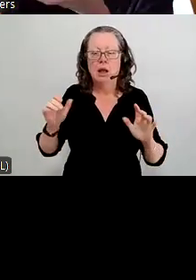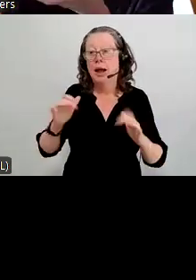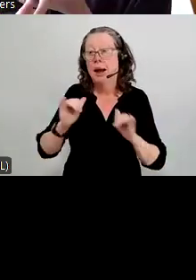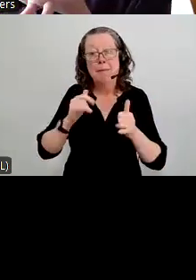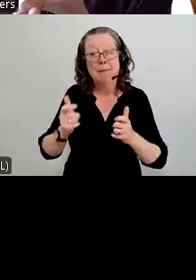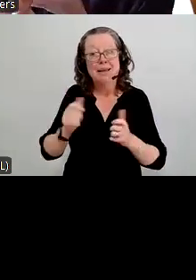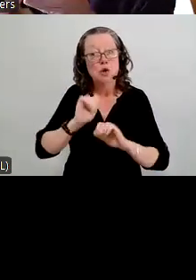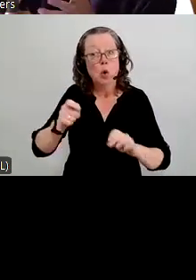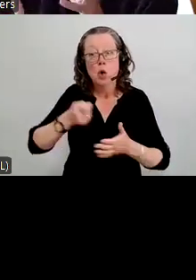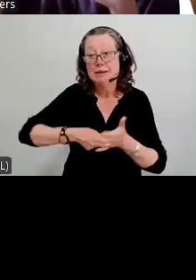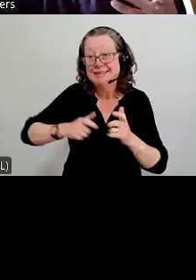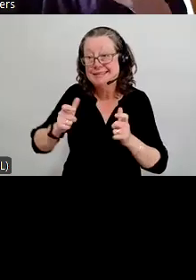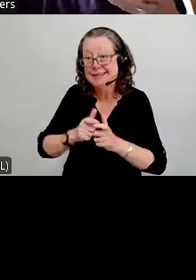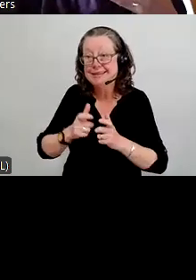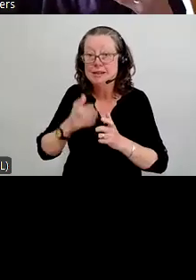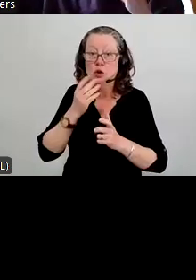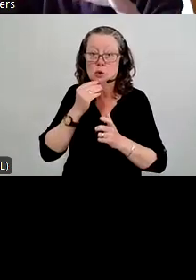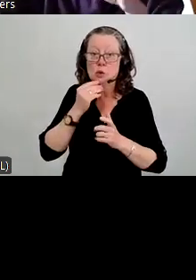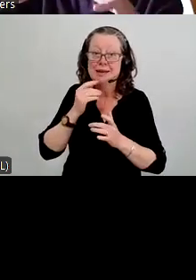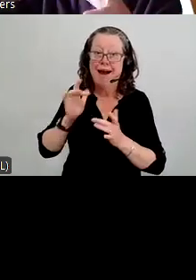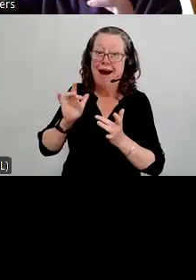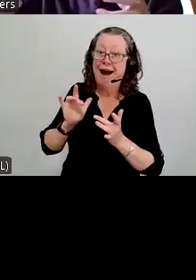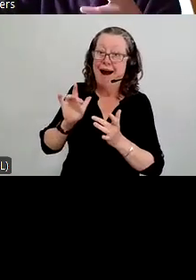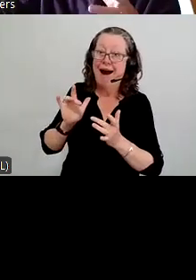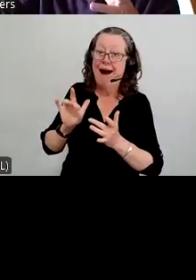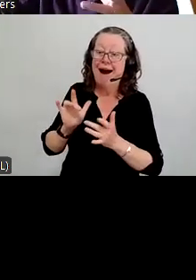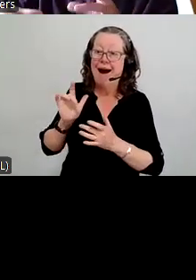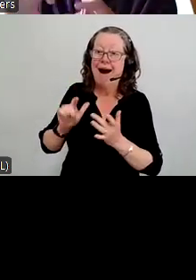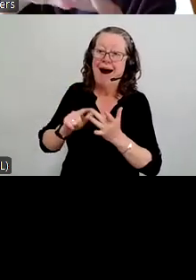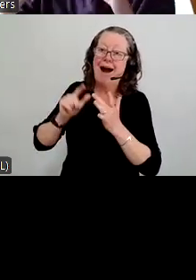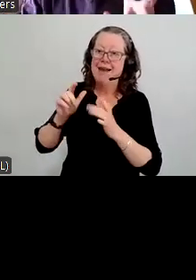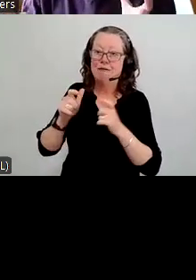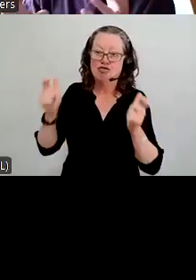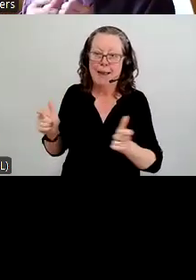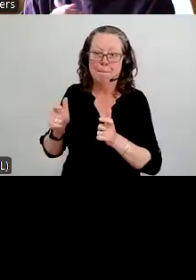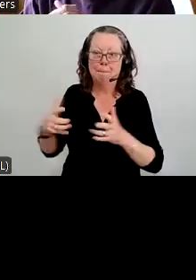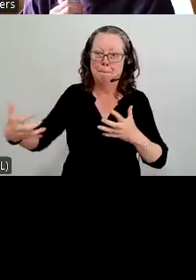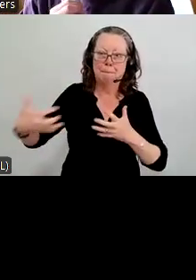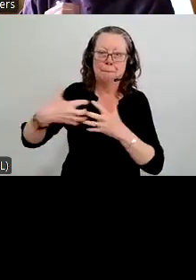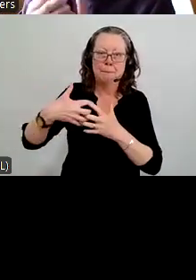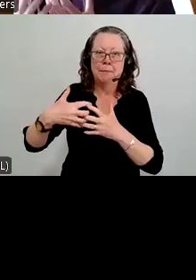so it's looking through into the website. It's more complex to set up tracking and compliance for that kind of stuff.